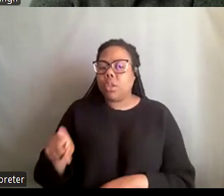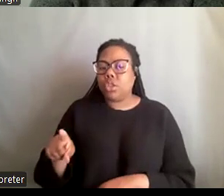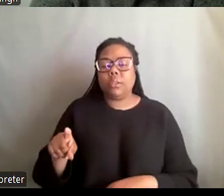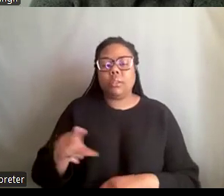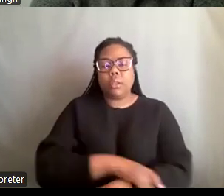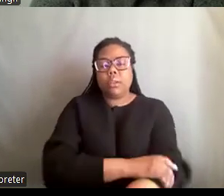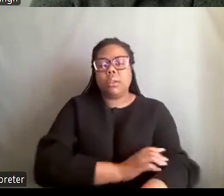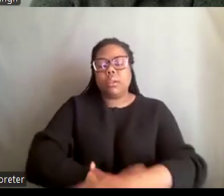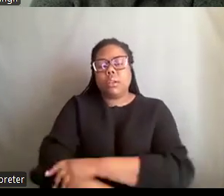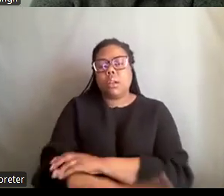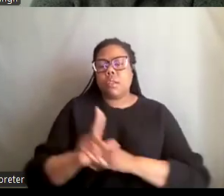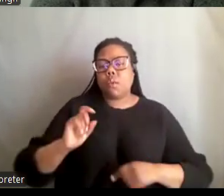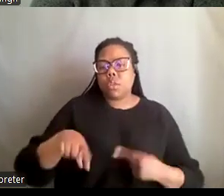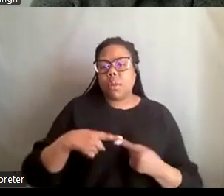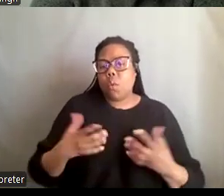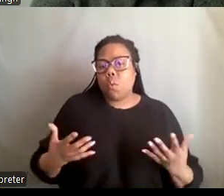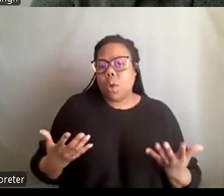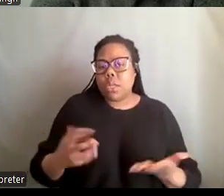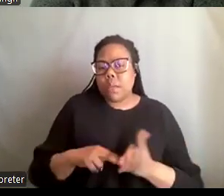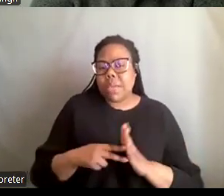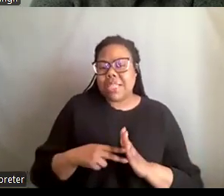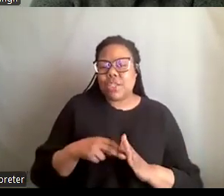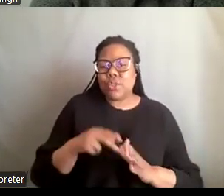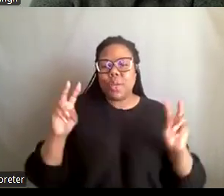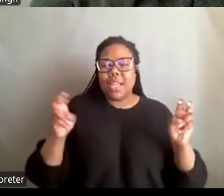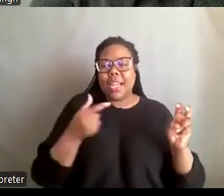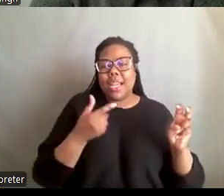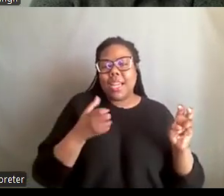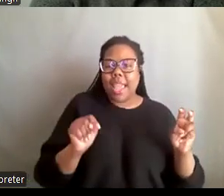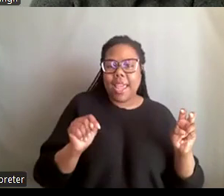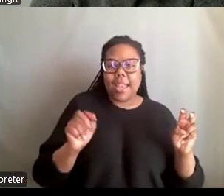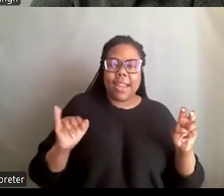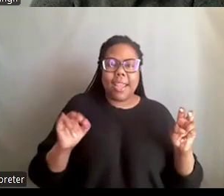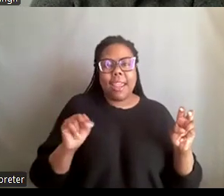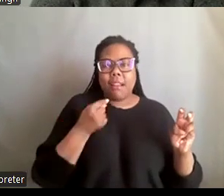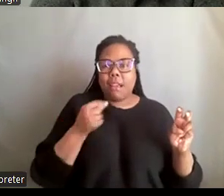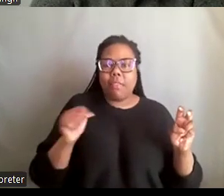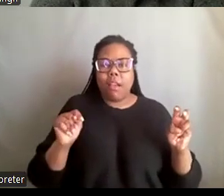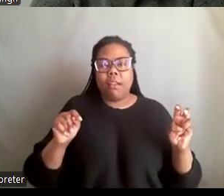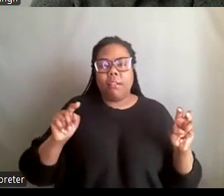Anita. And Anita, I wanted to ask you, because there was that question about what does it mean to get in the trenches